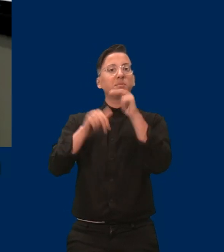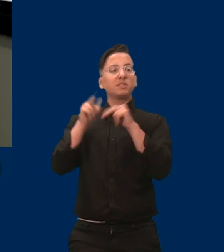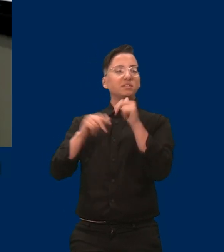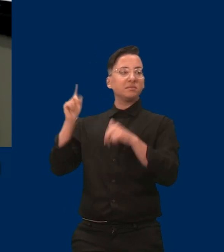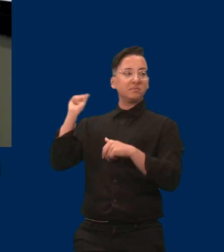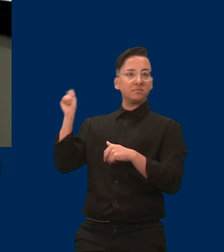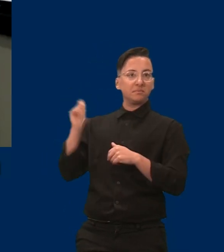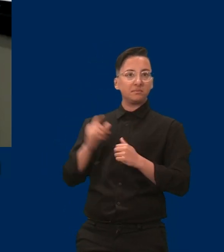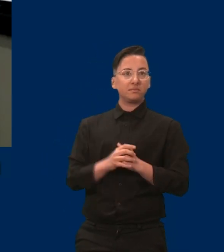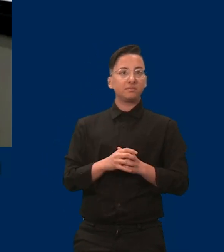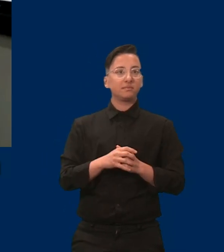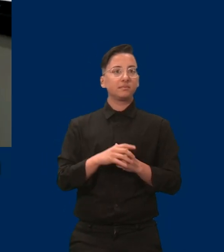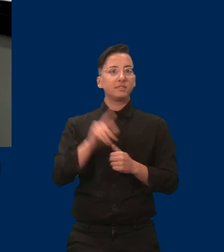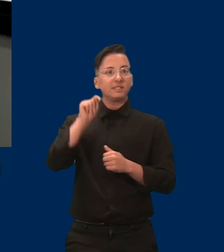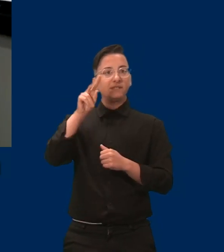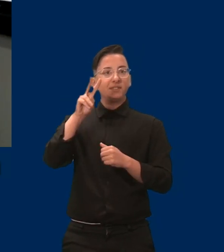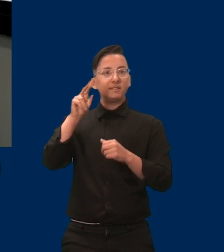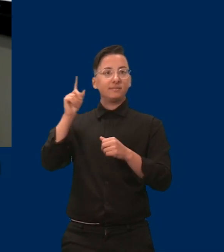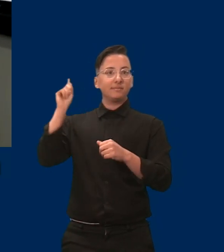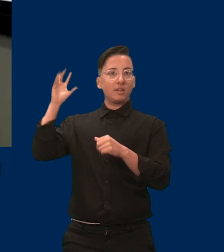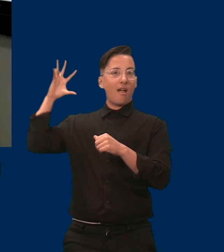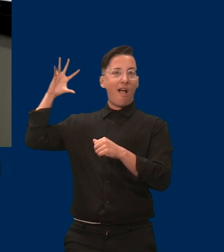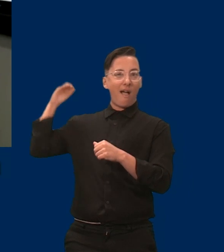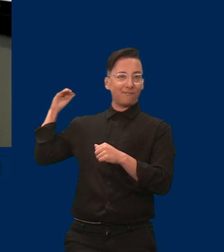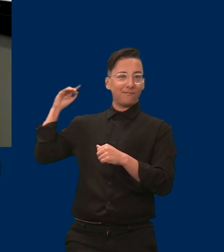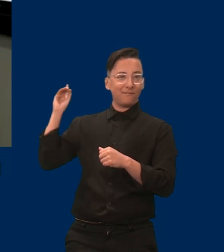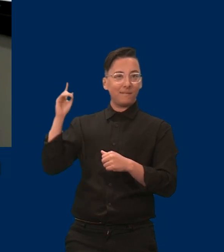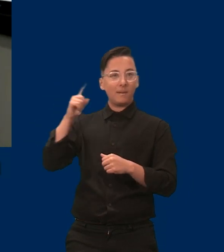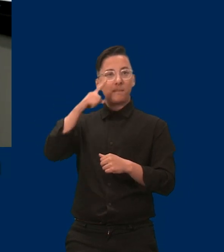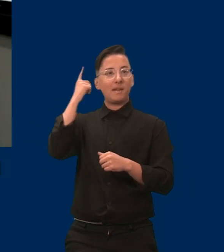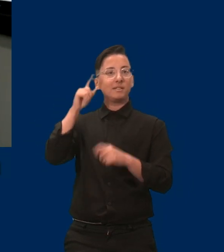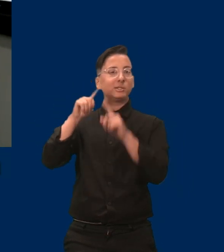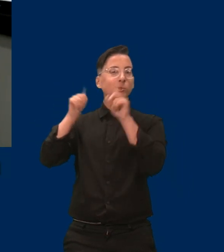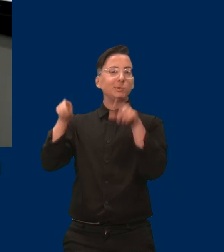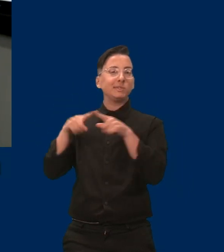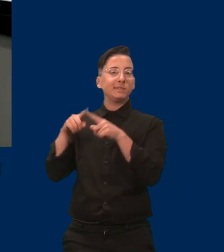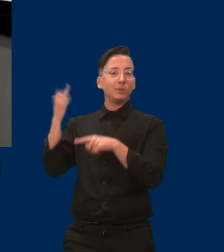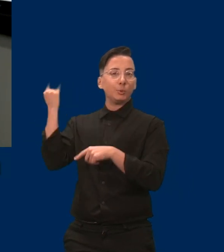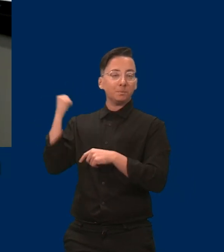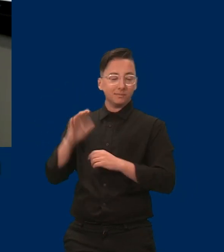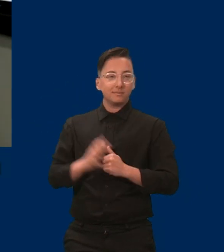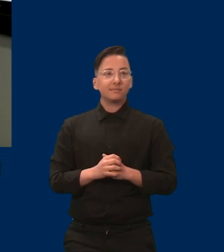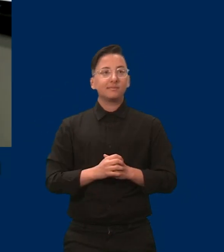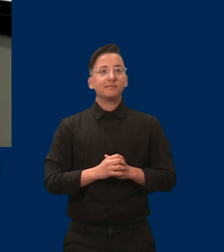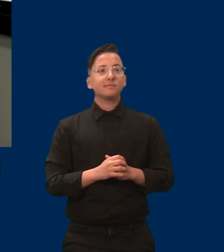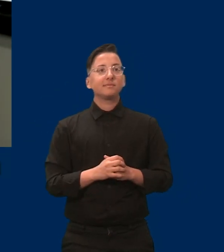It's actually a projection screen. And there's a conference table behind me.